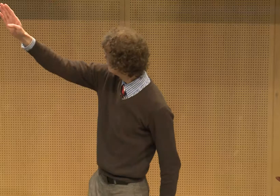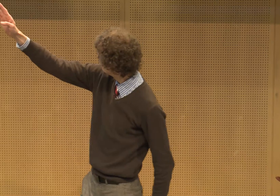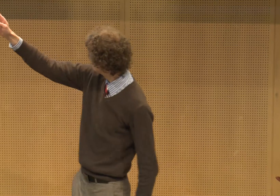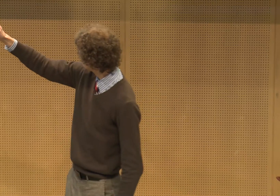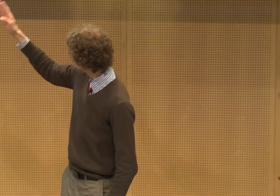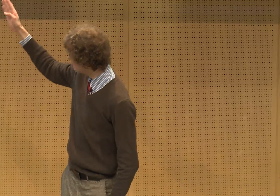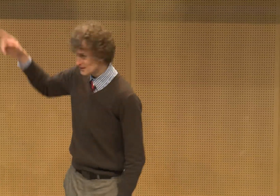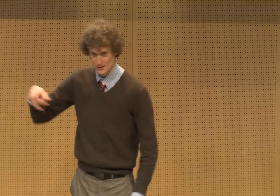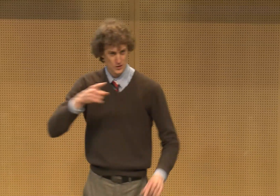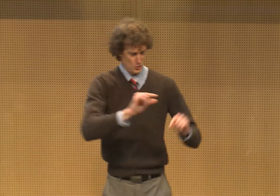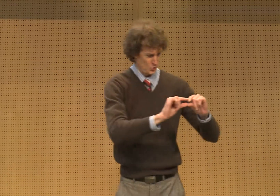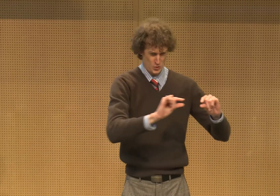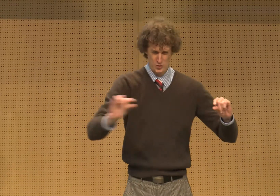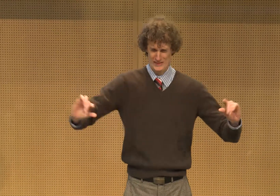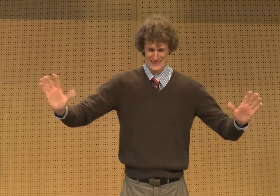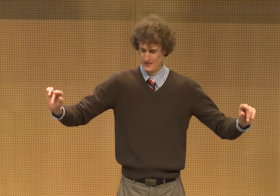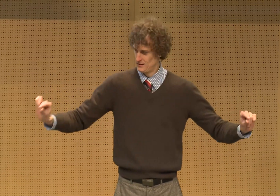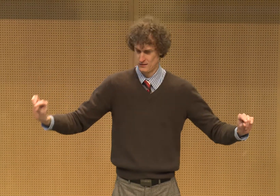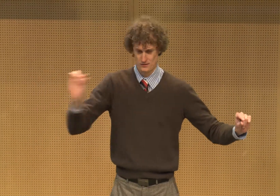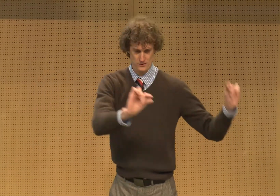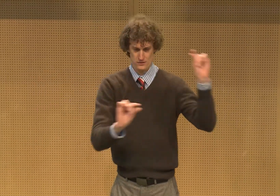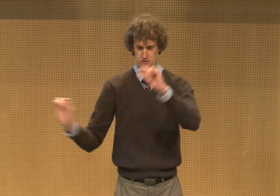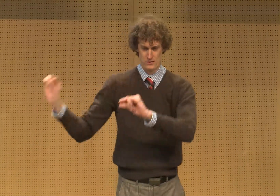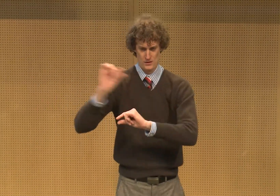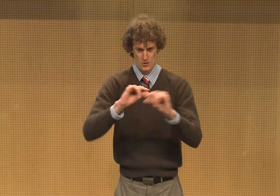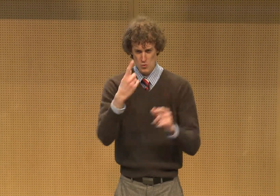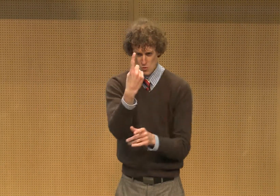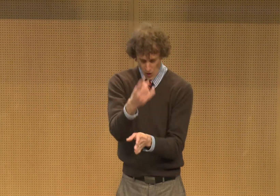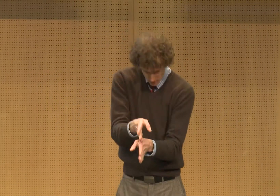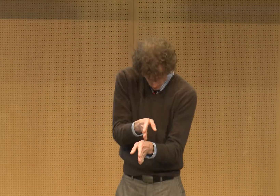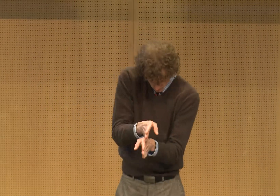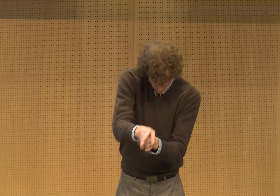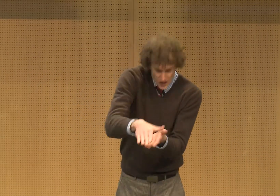and as you continue through your degrees and arrive to your PhD,